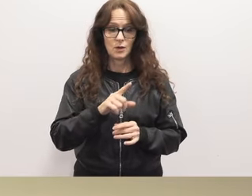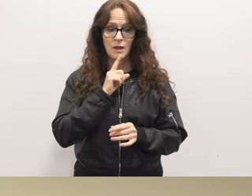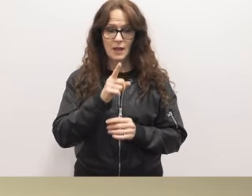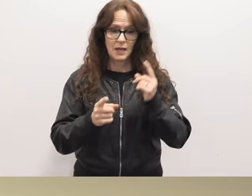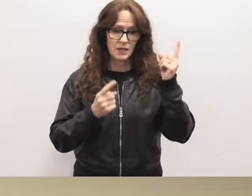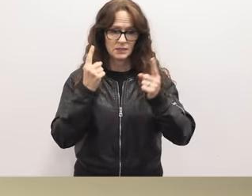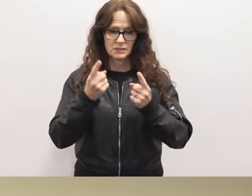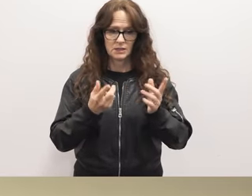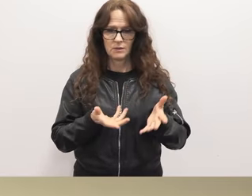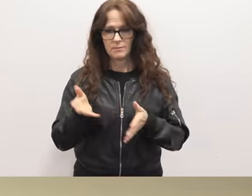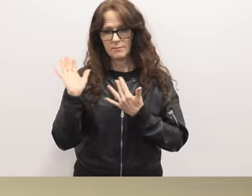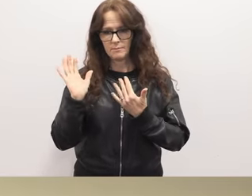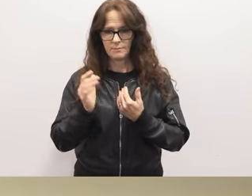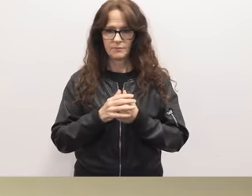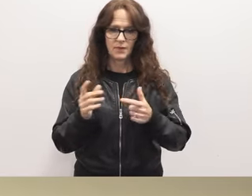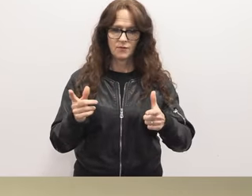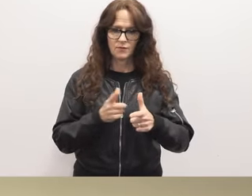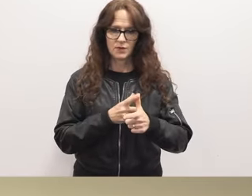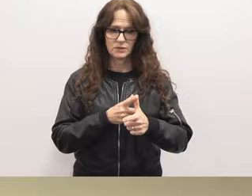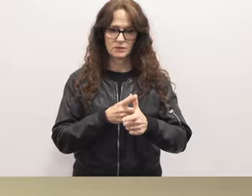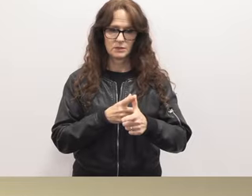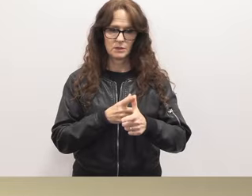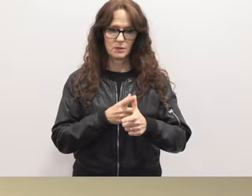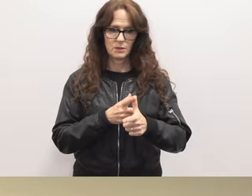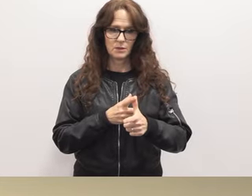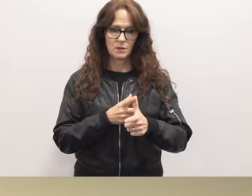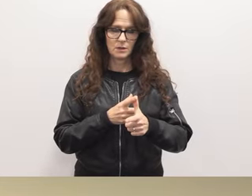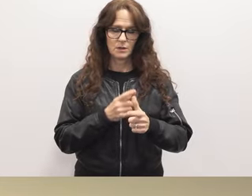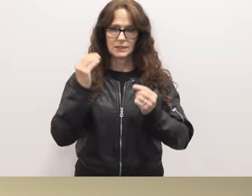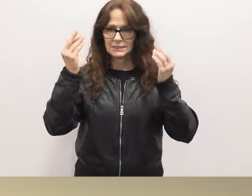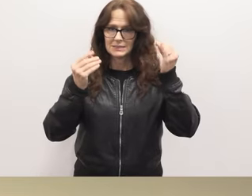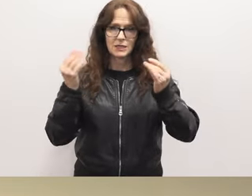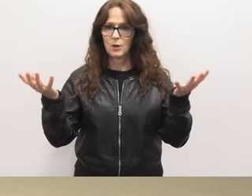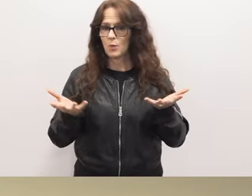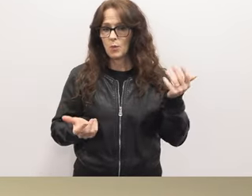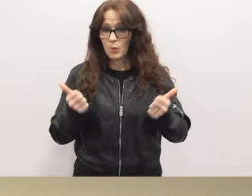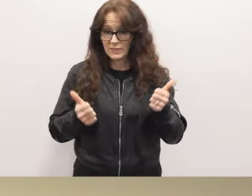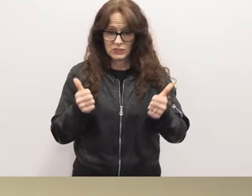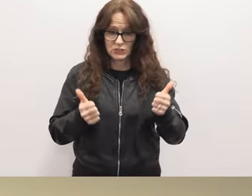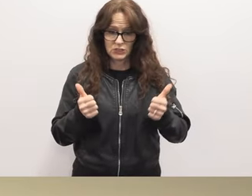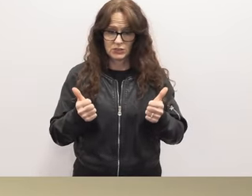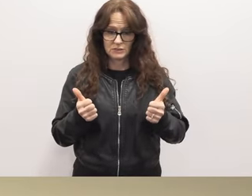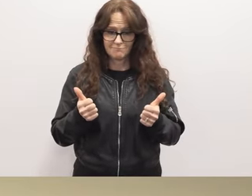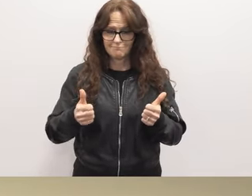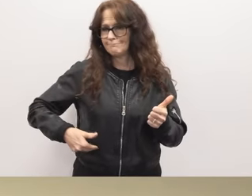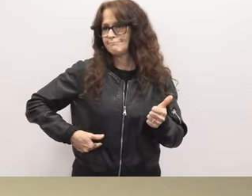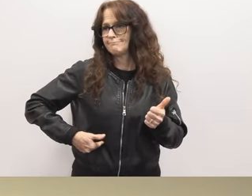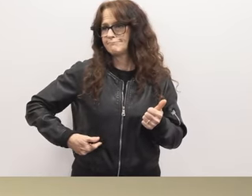So first we'll figure out what you all wanna consider and then we'll ask staff to help do some